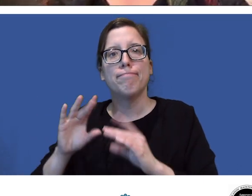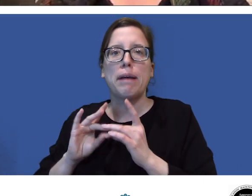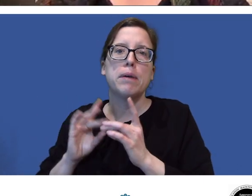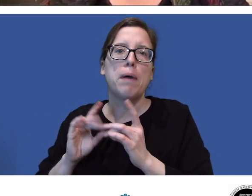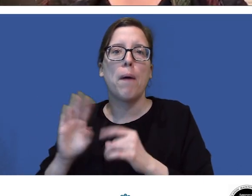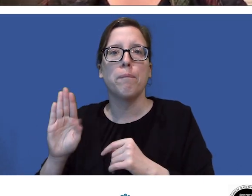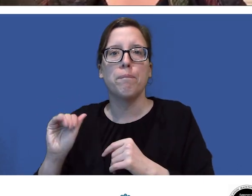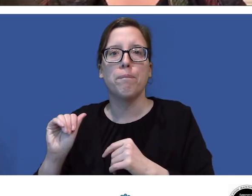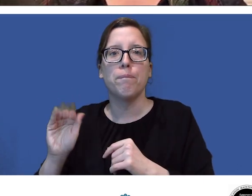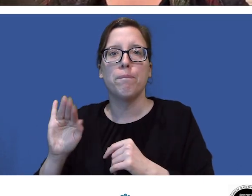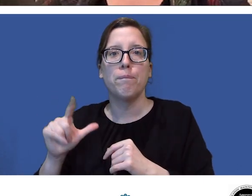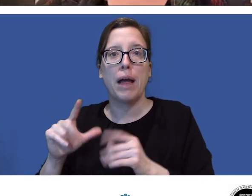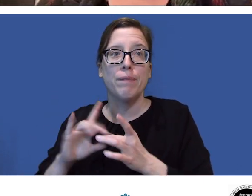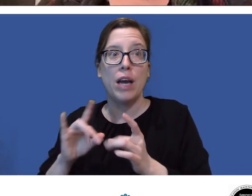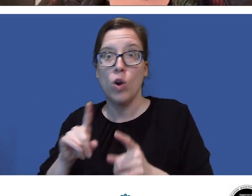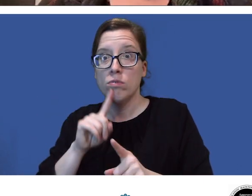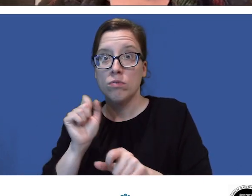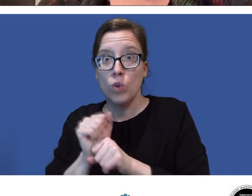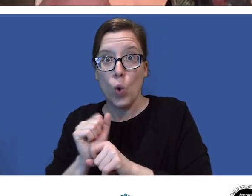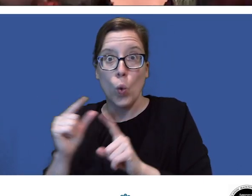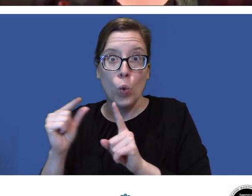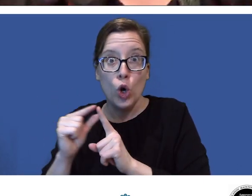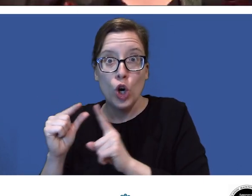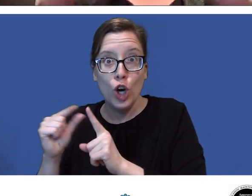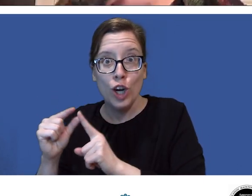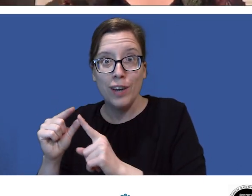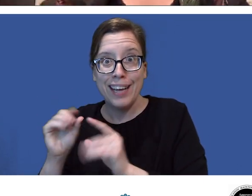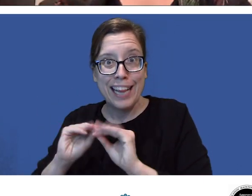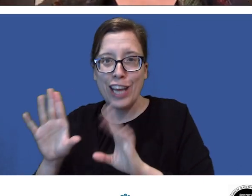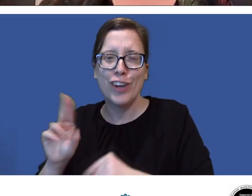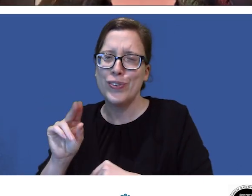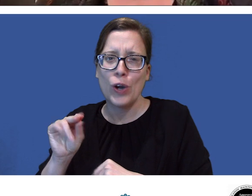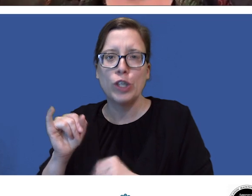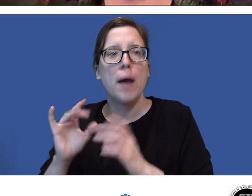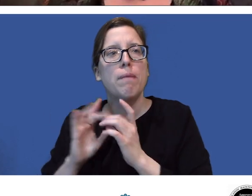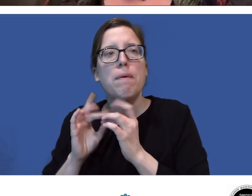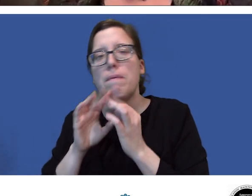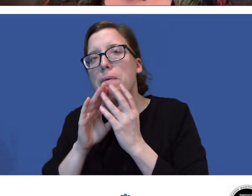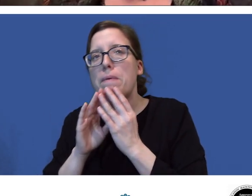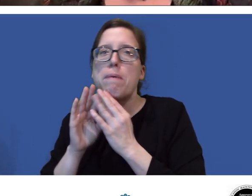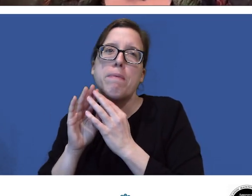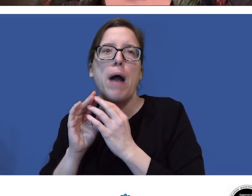He's just babbling. What he's "saying" isn't recognizable words.